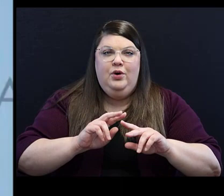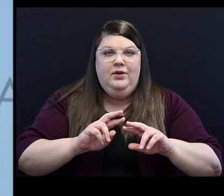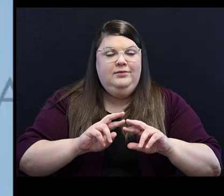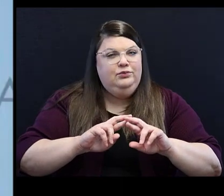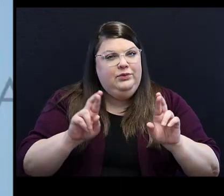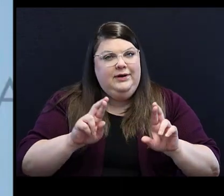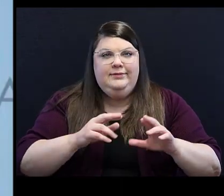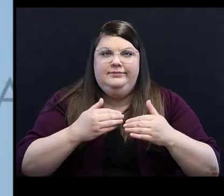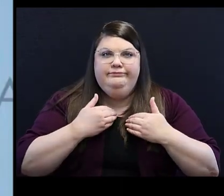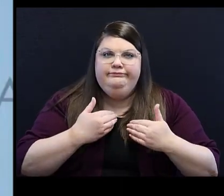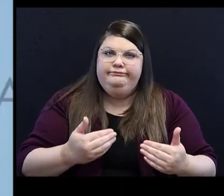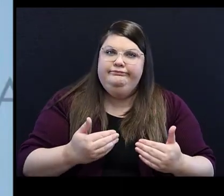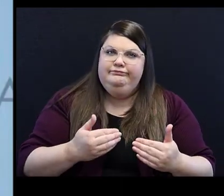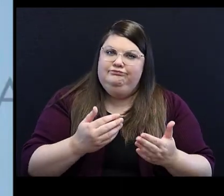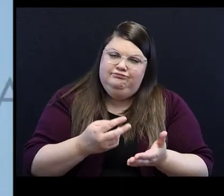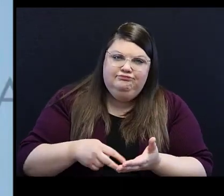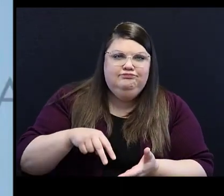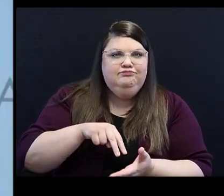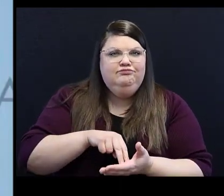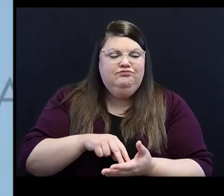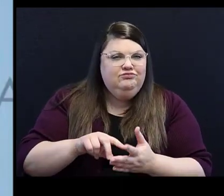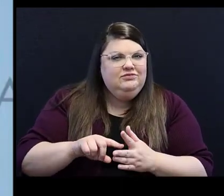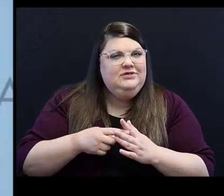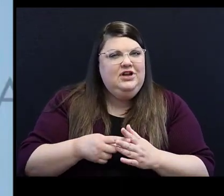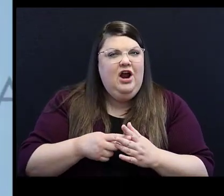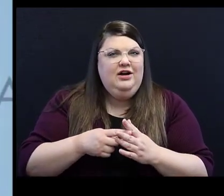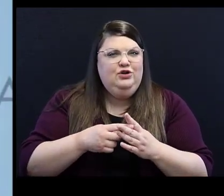need or help solve the identified problem.